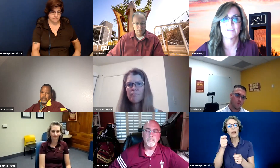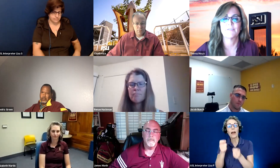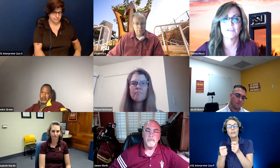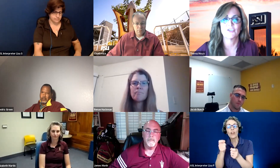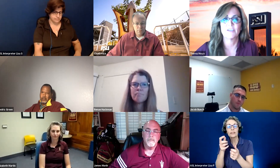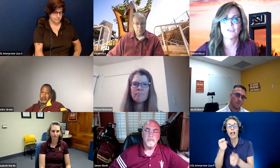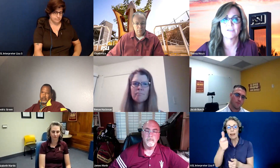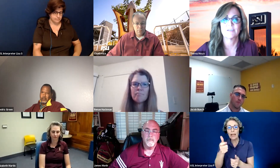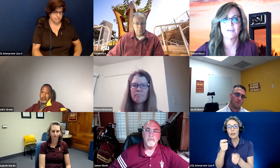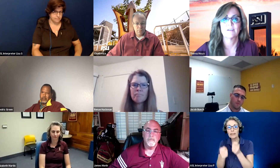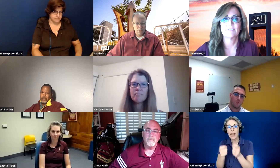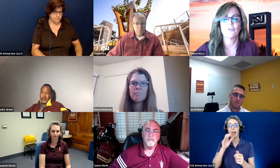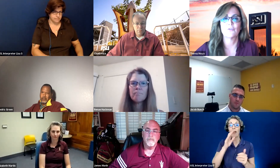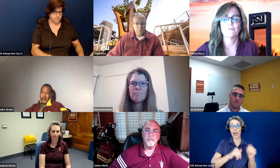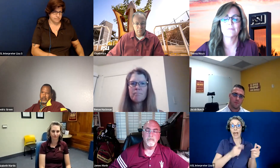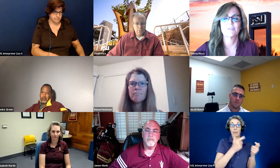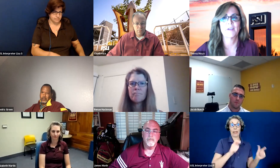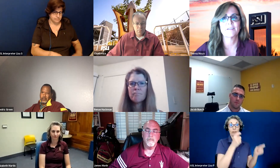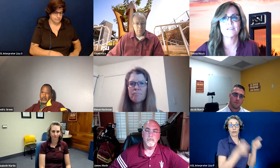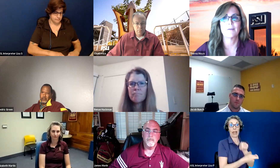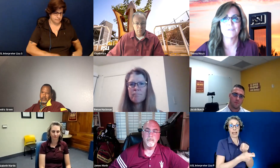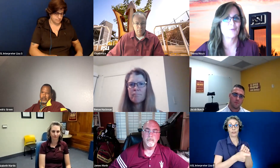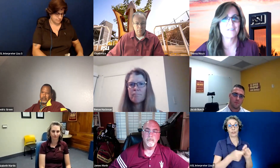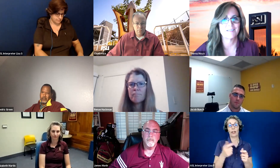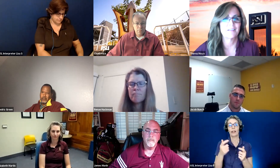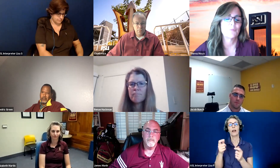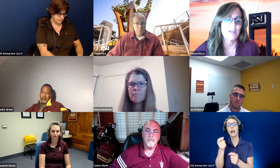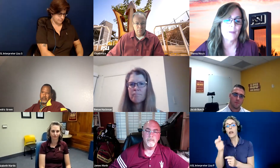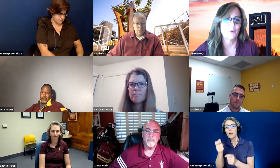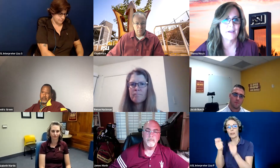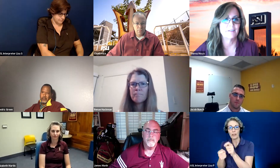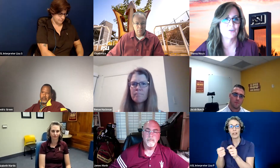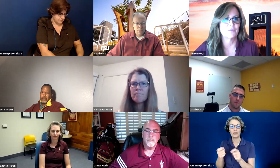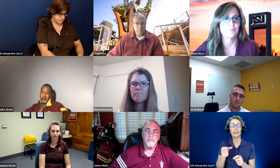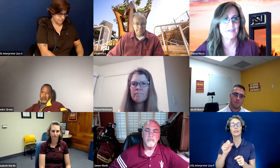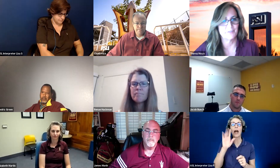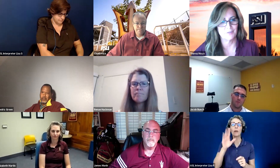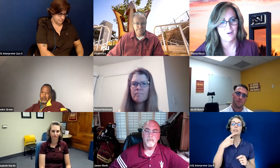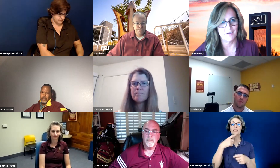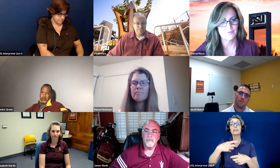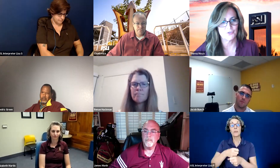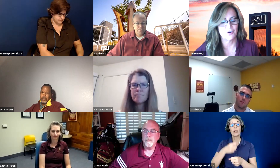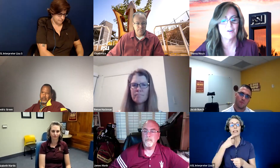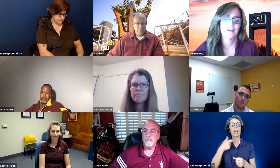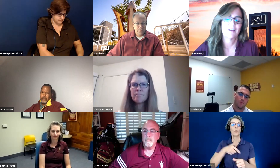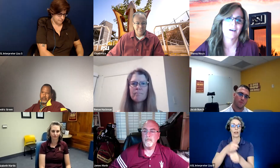significant changes. So, I guess I would summarize and say that we operate by different laws for sure.